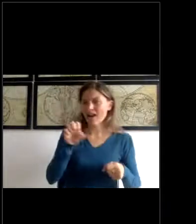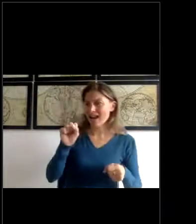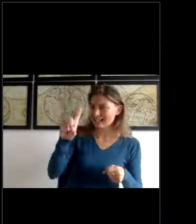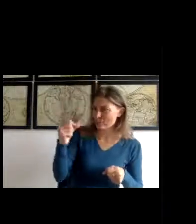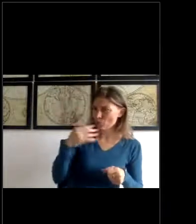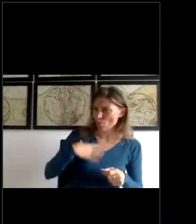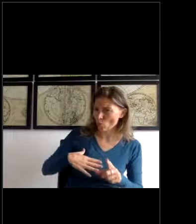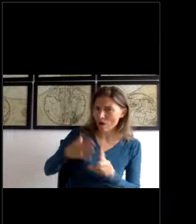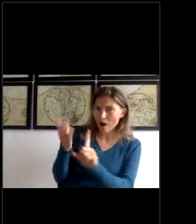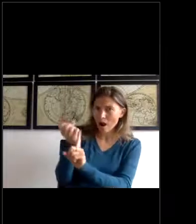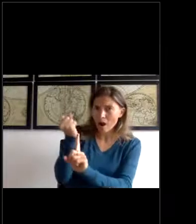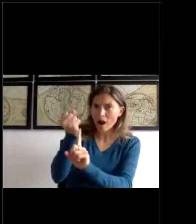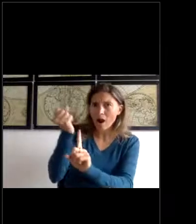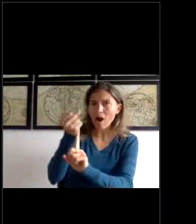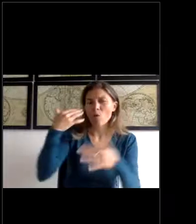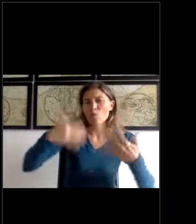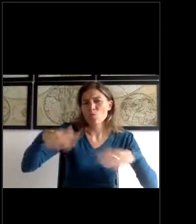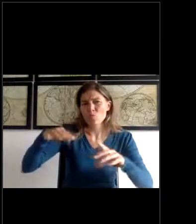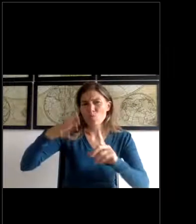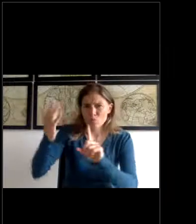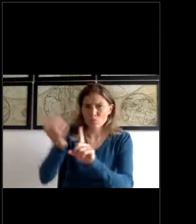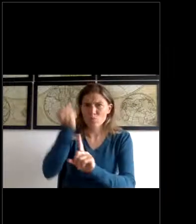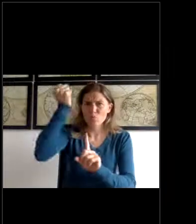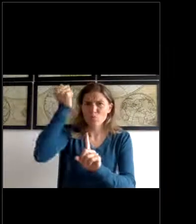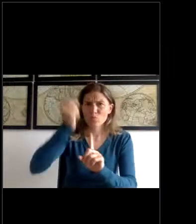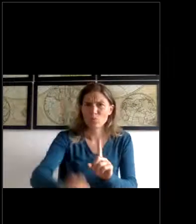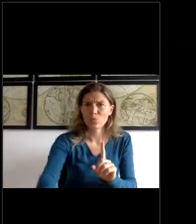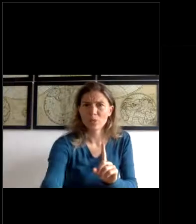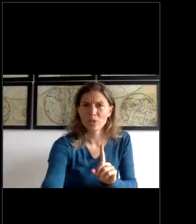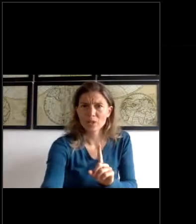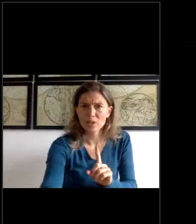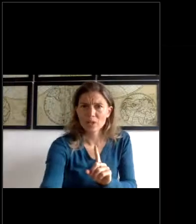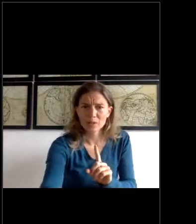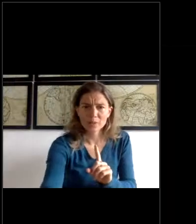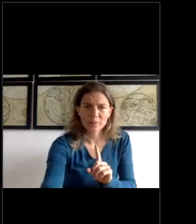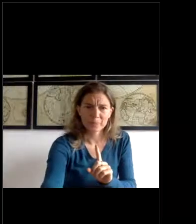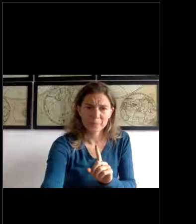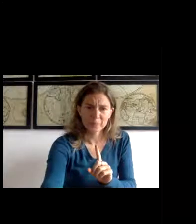to achieve Sustainable Development, and here, I'd like to read out